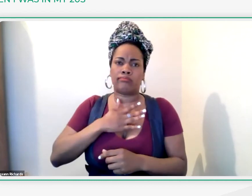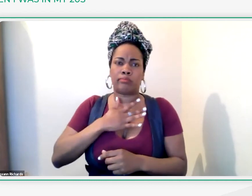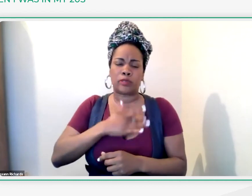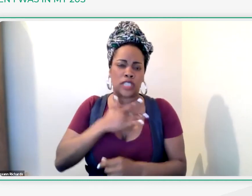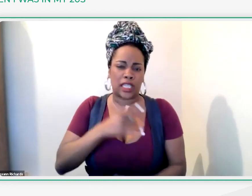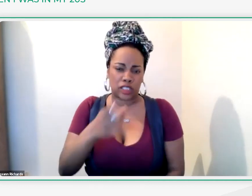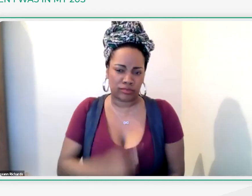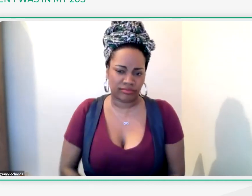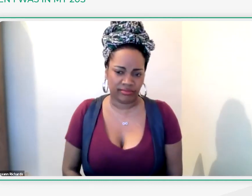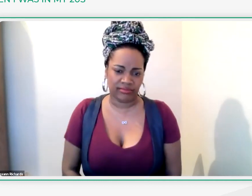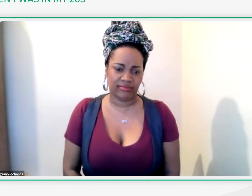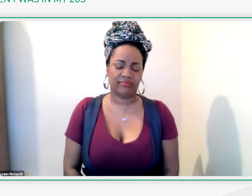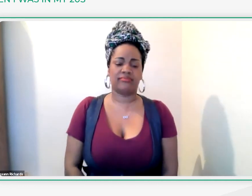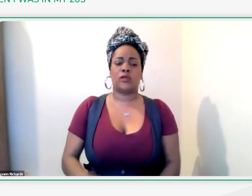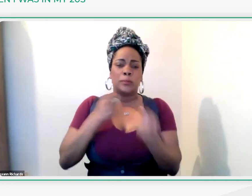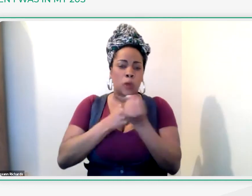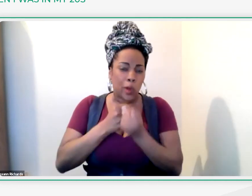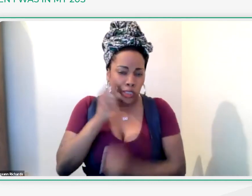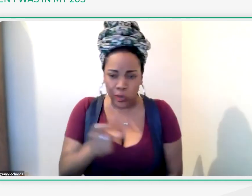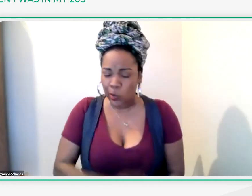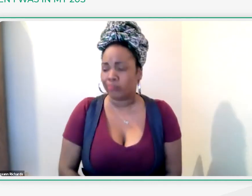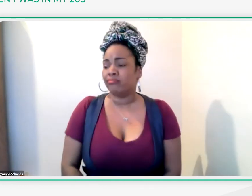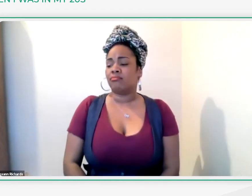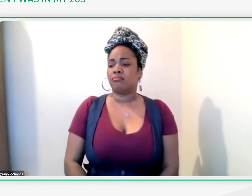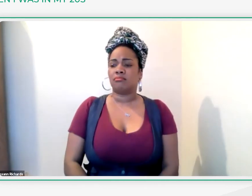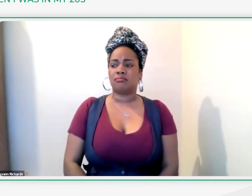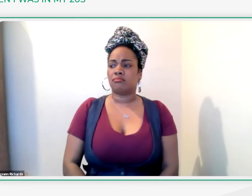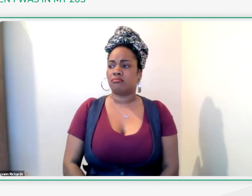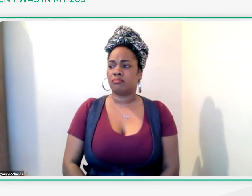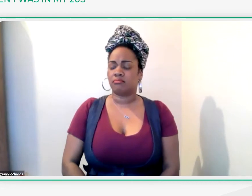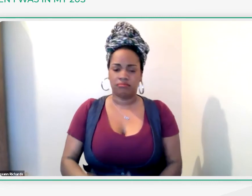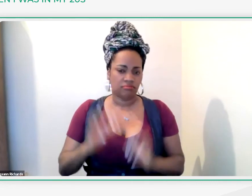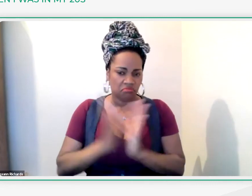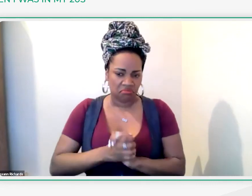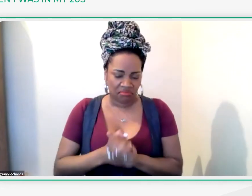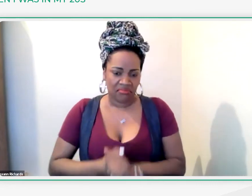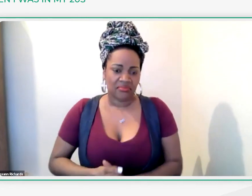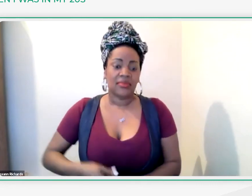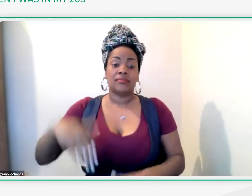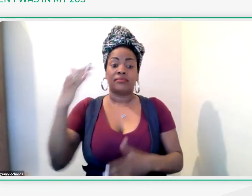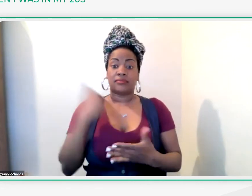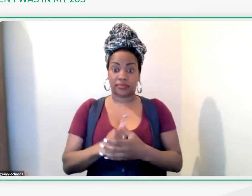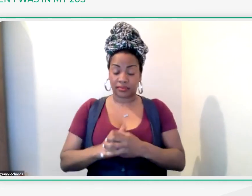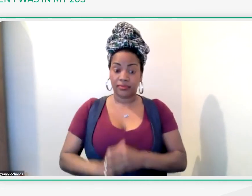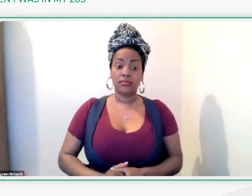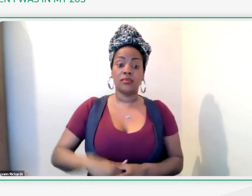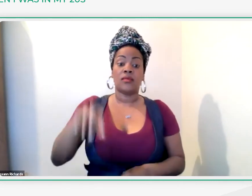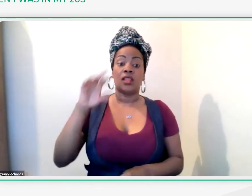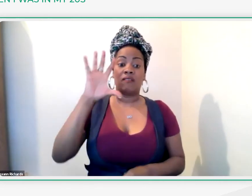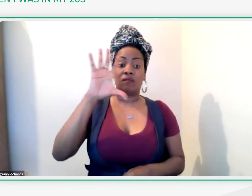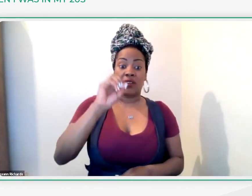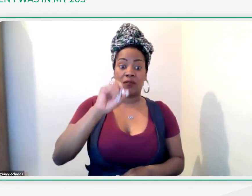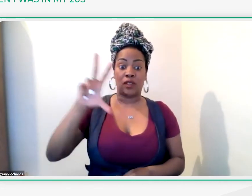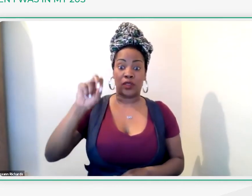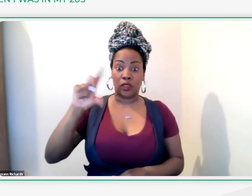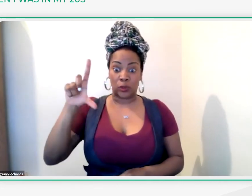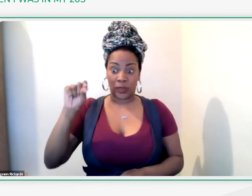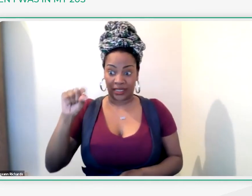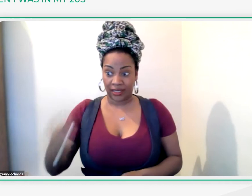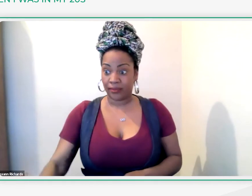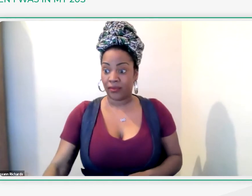You may want to give that to someone who's appreciated you, who has supported you.